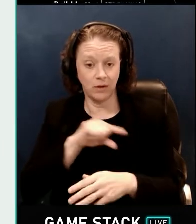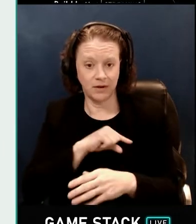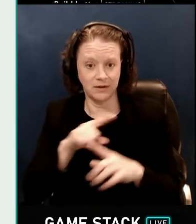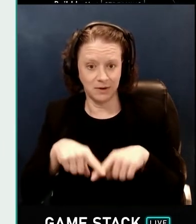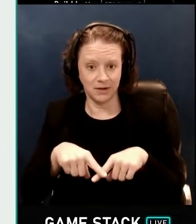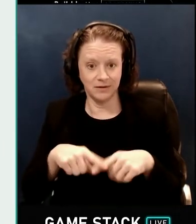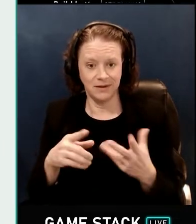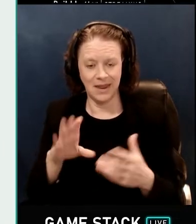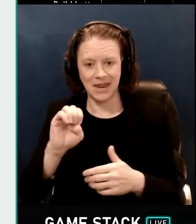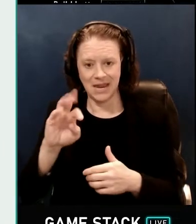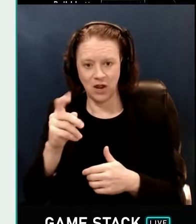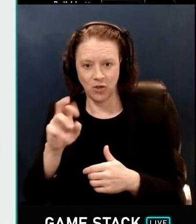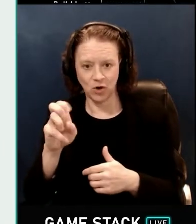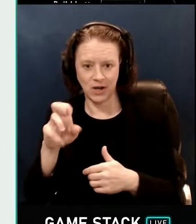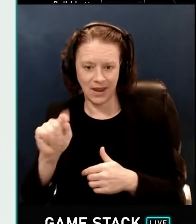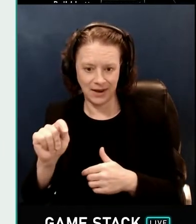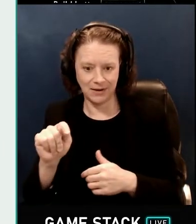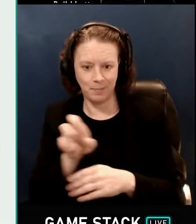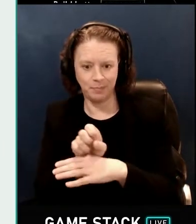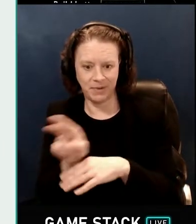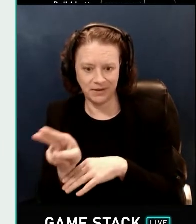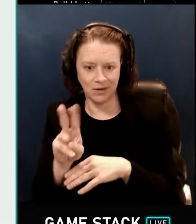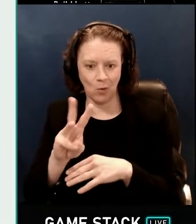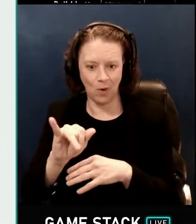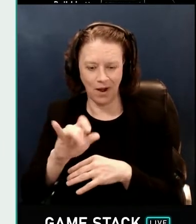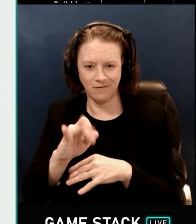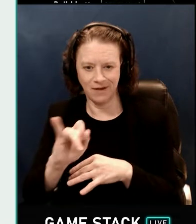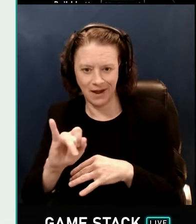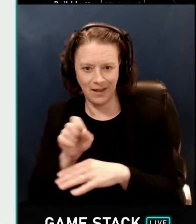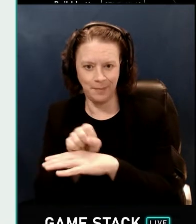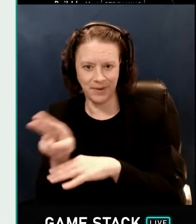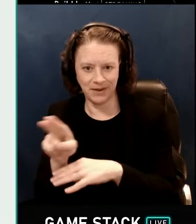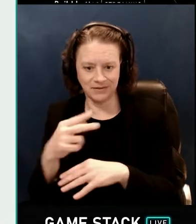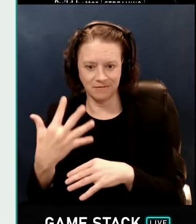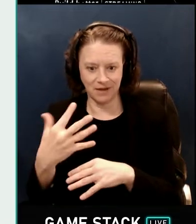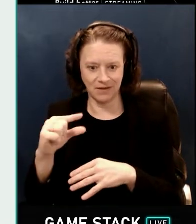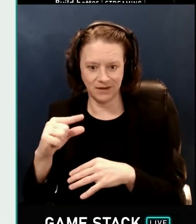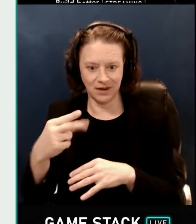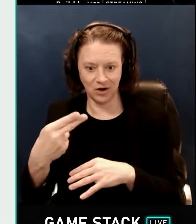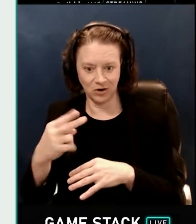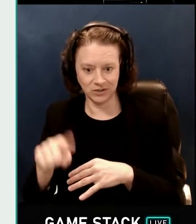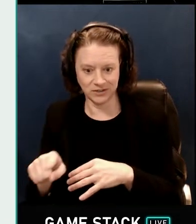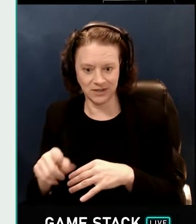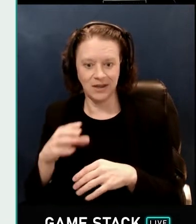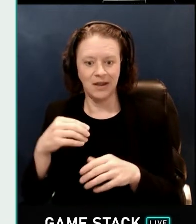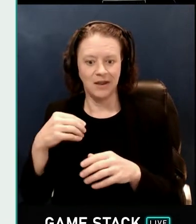is better than LTE, and we've also found that five GHz Wi-Fi can be a whole lot better than 2.4 GHz Wi-Fi.